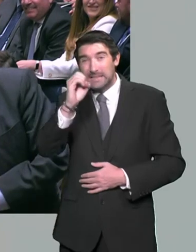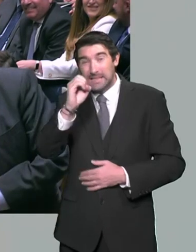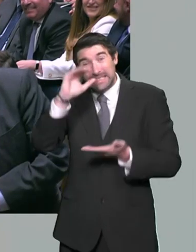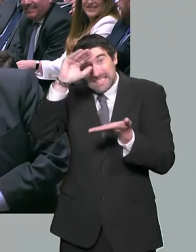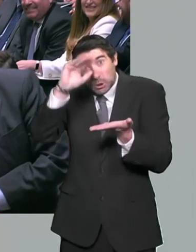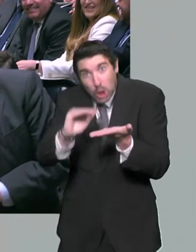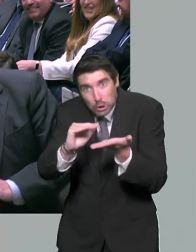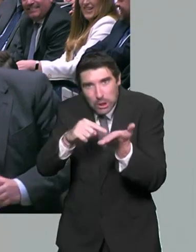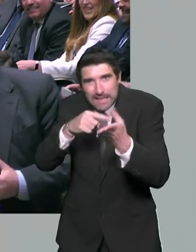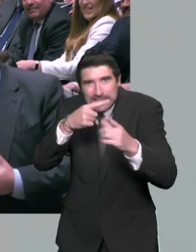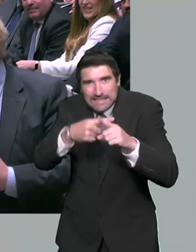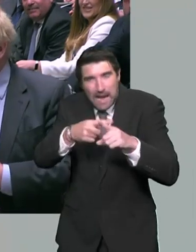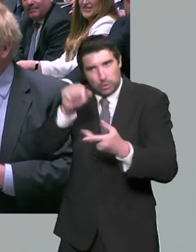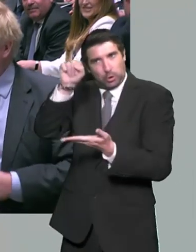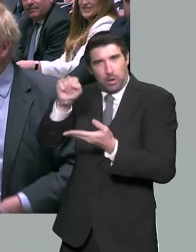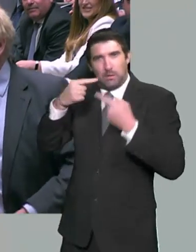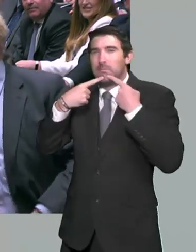Friend the Chancellor has put in.